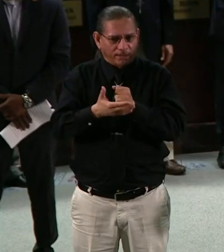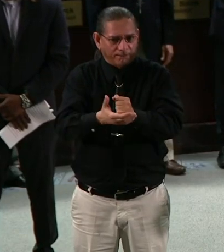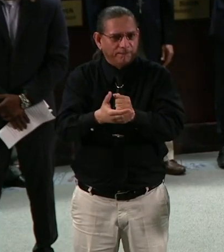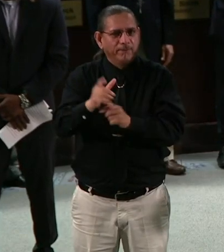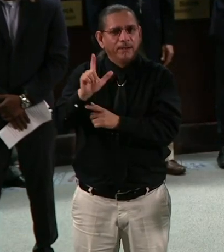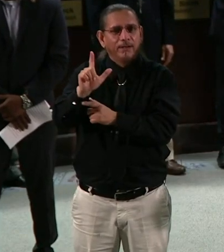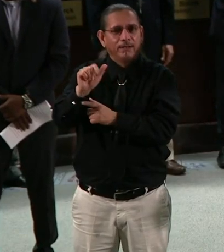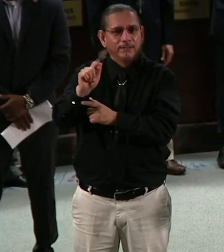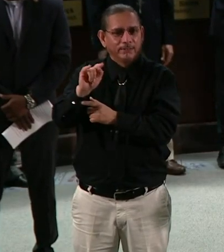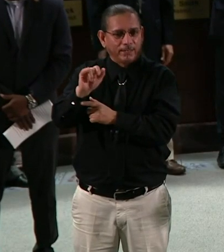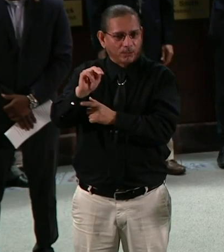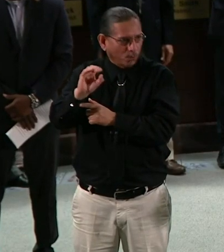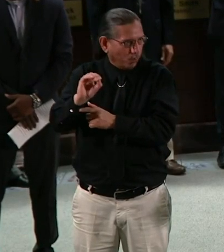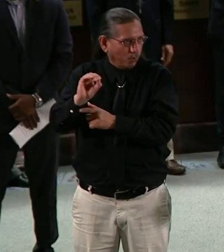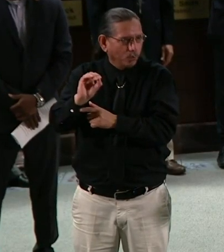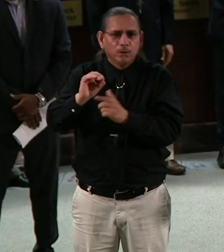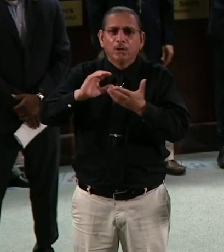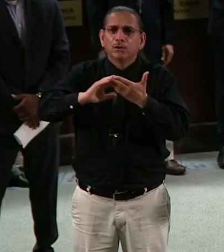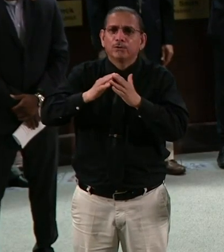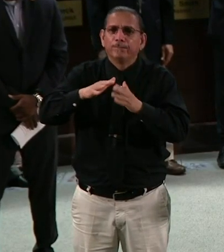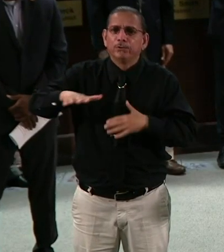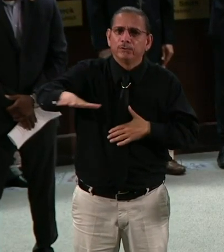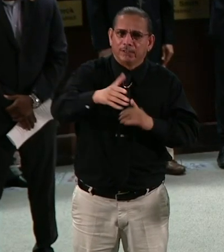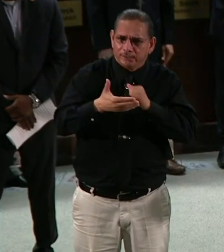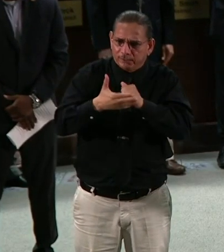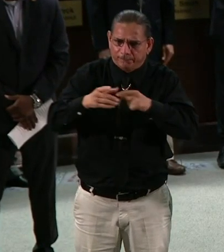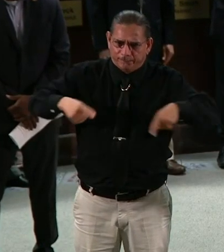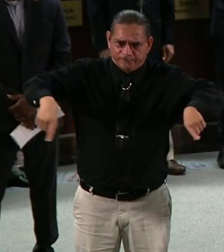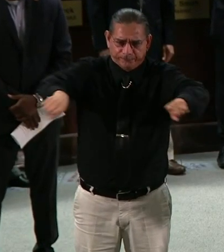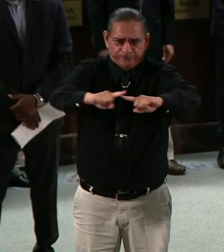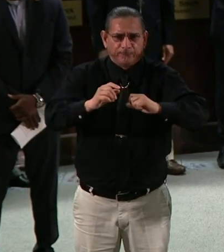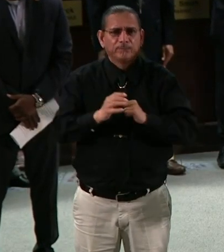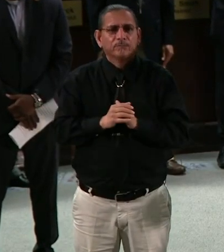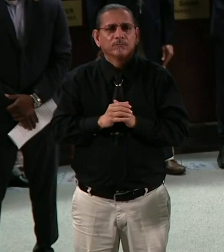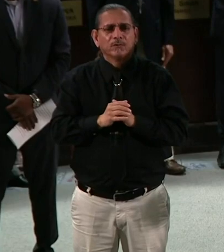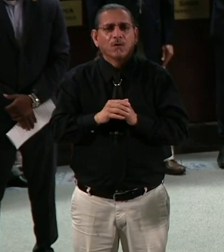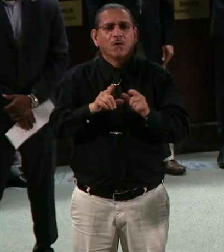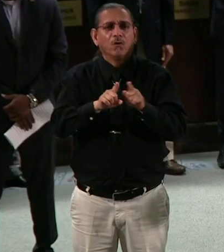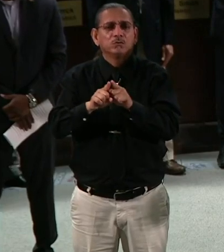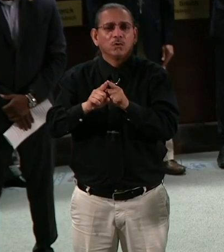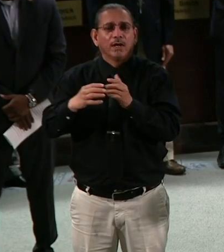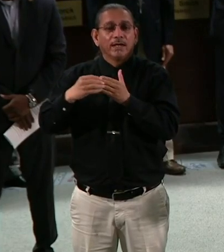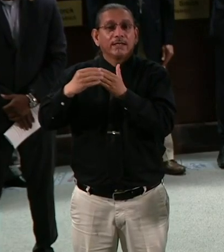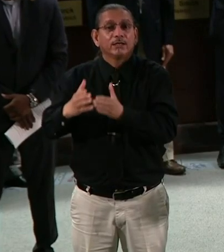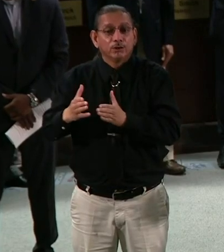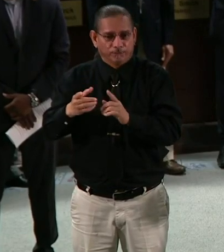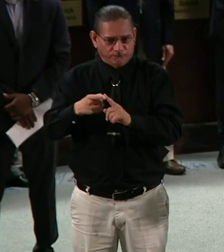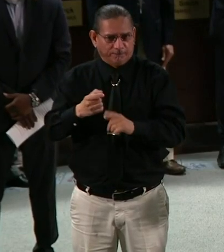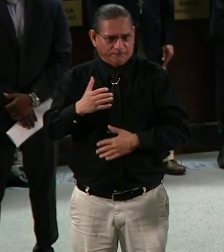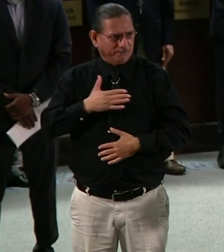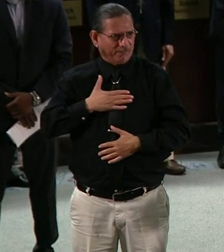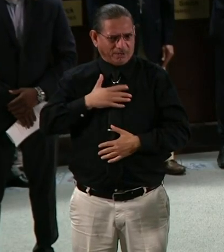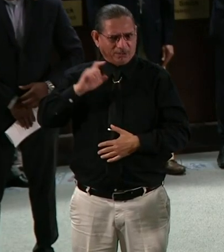WE'RE GOING TO HELP OUR TINA MUNIM PLEASE FIGHT THIS VIRUS